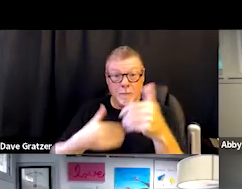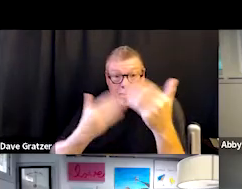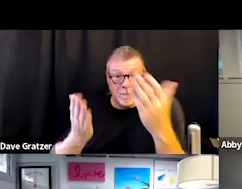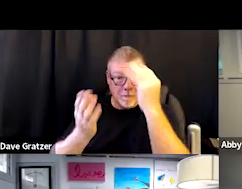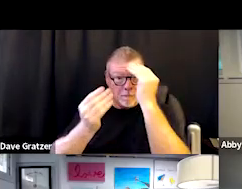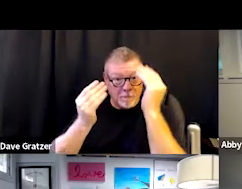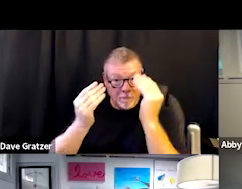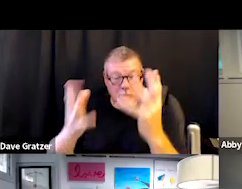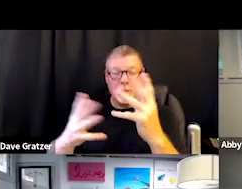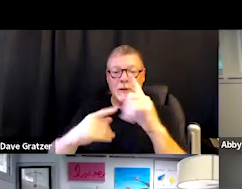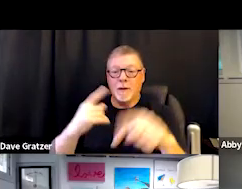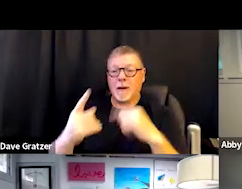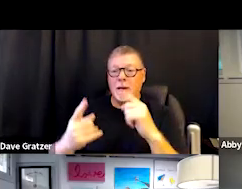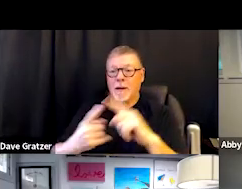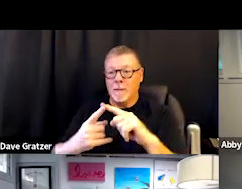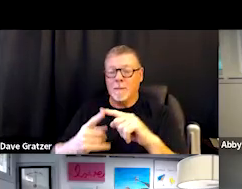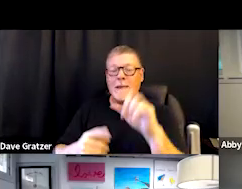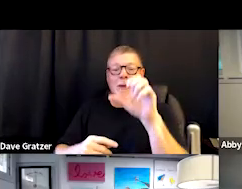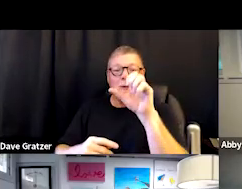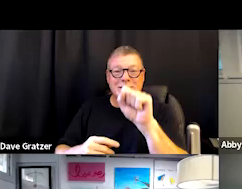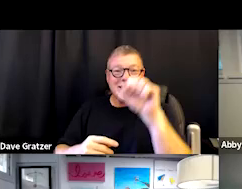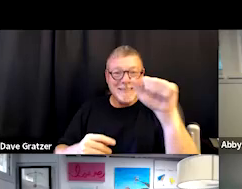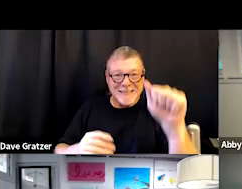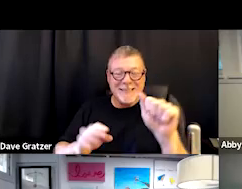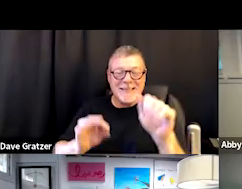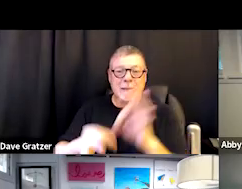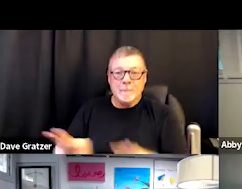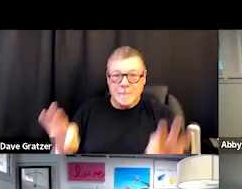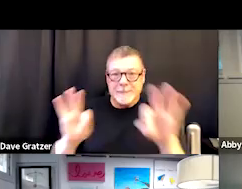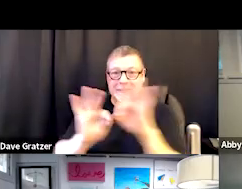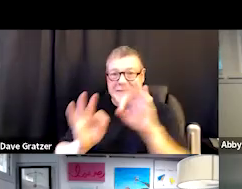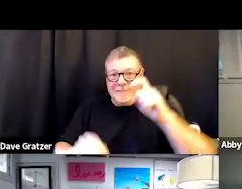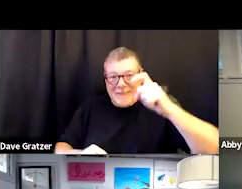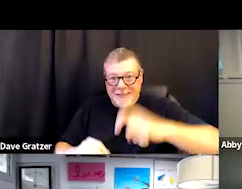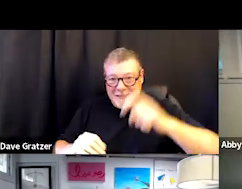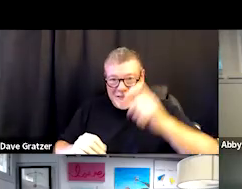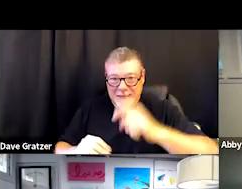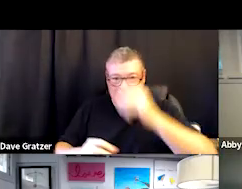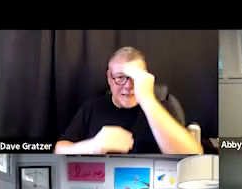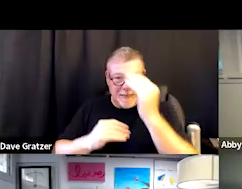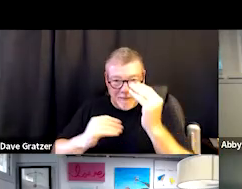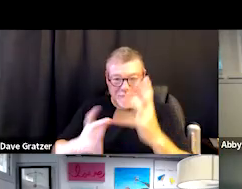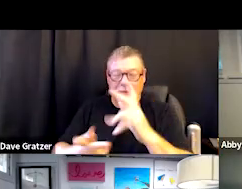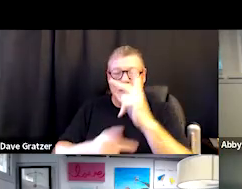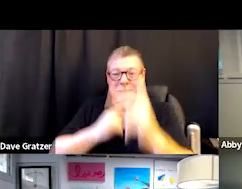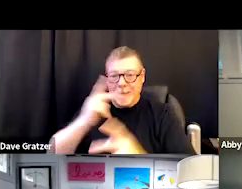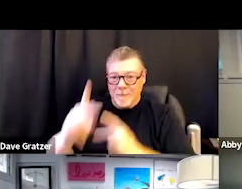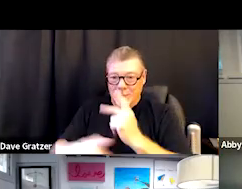about Social Security's specific criteria for the specific types of conditions